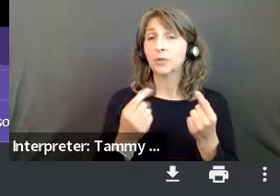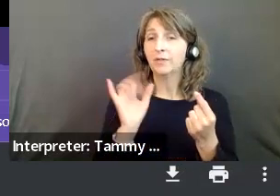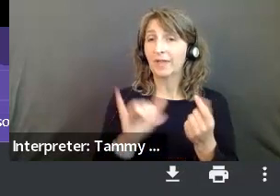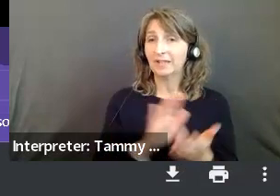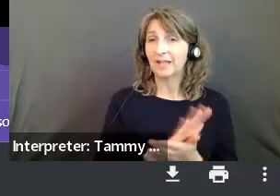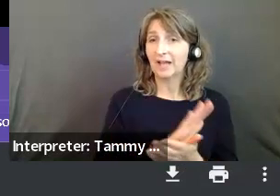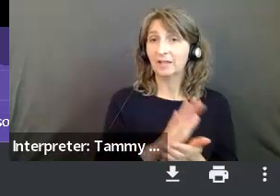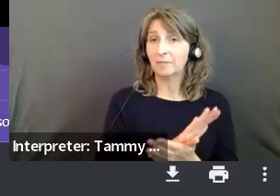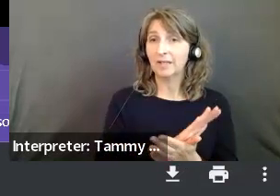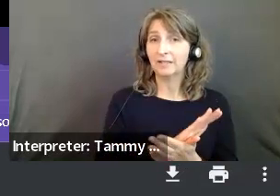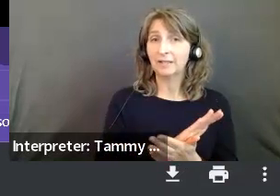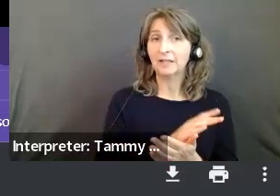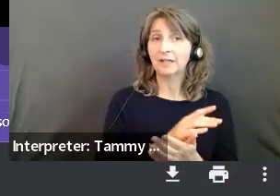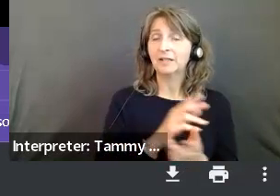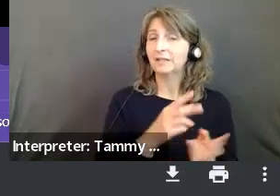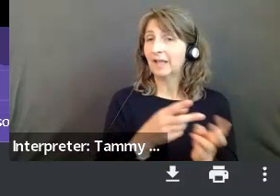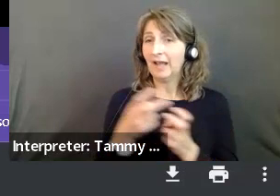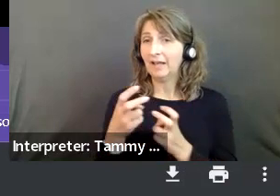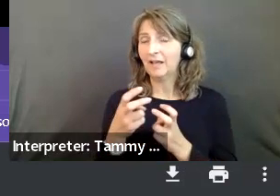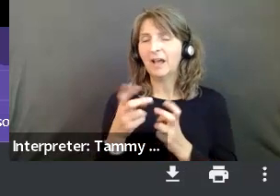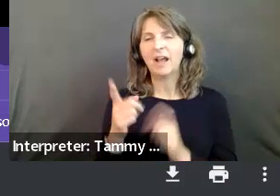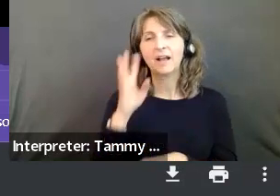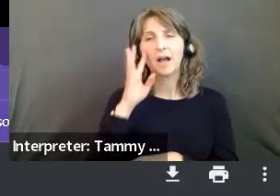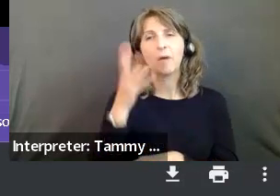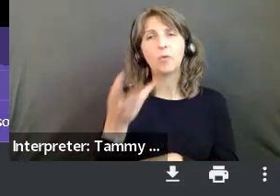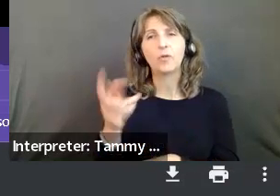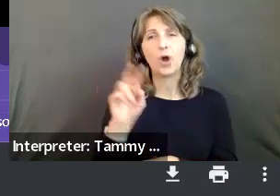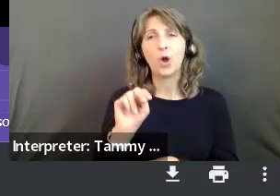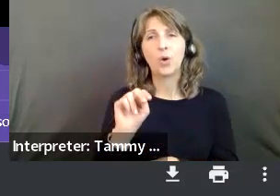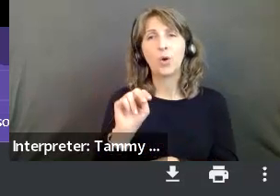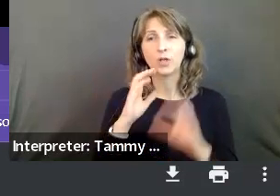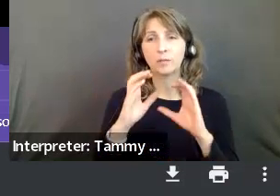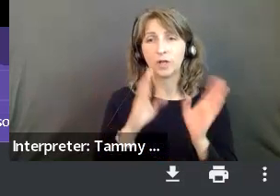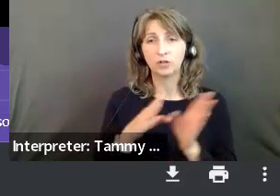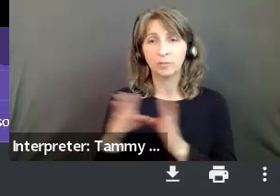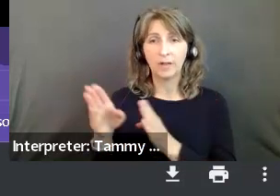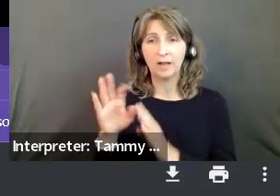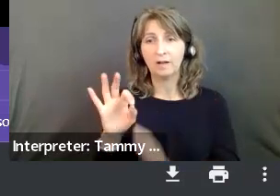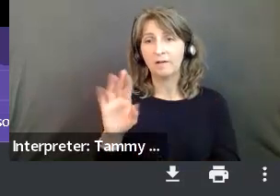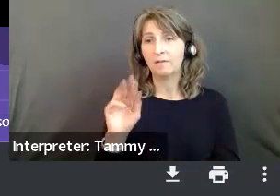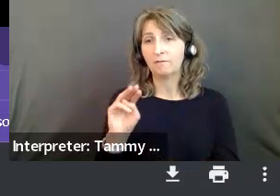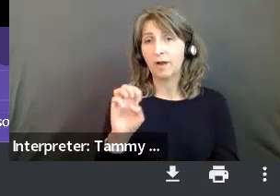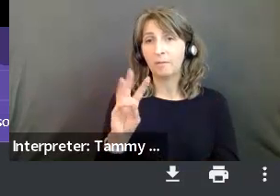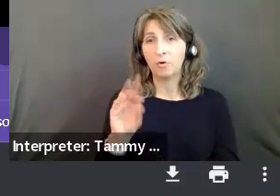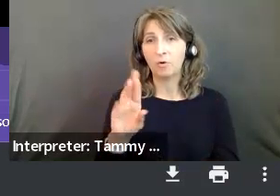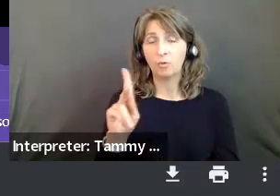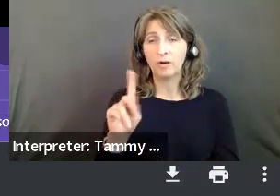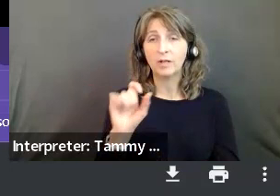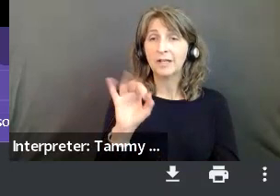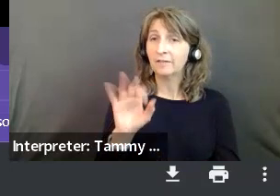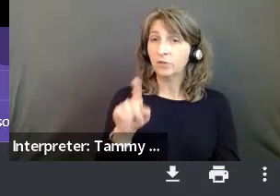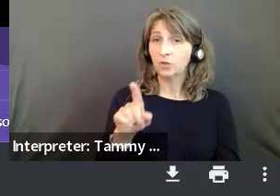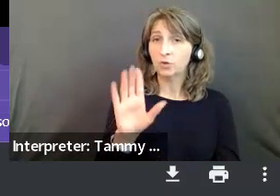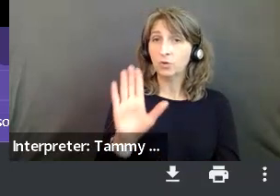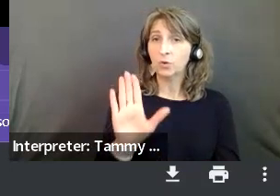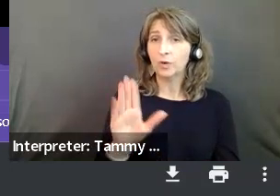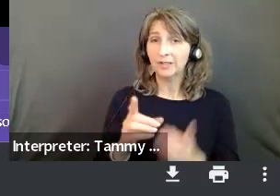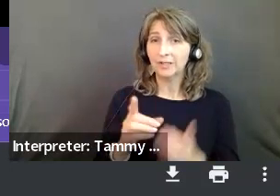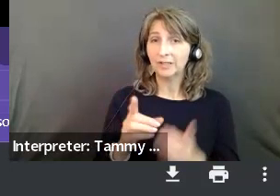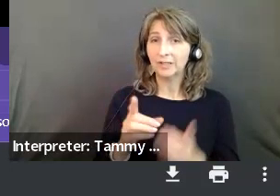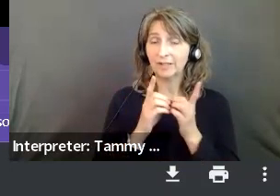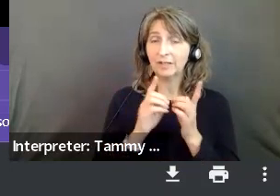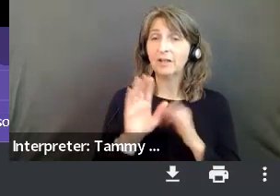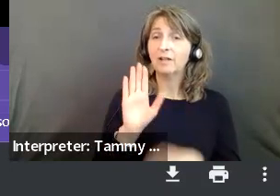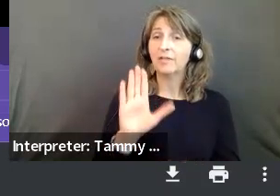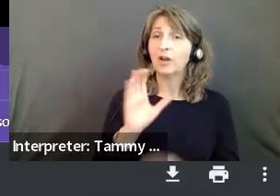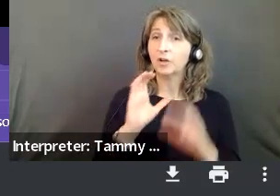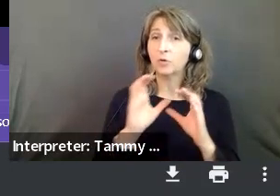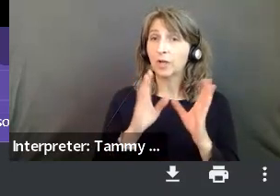Framework for it. So if you're in a district and the communication plan with the IP doesn't look like this one.